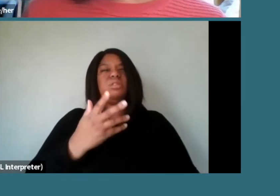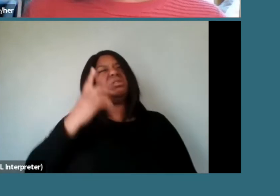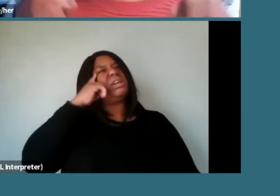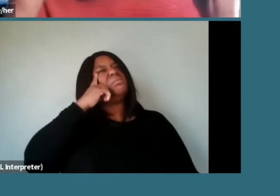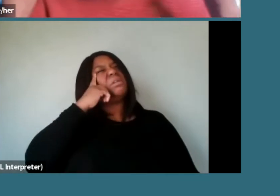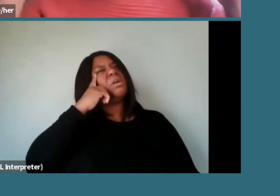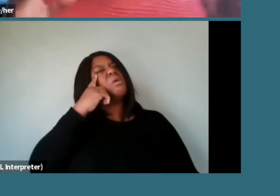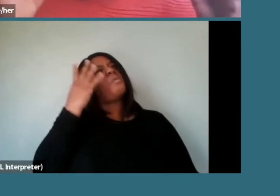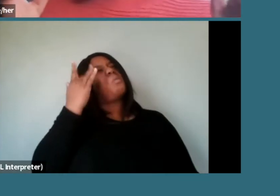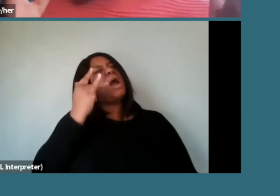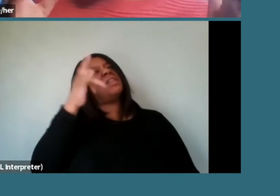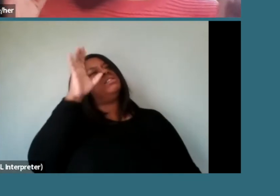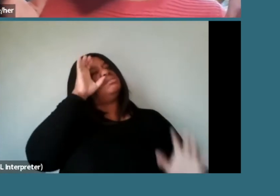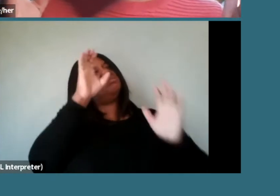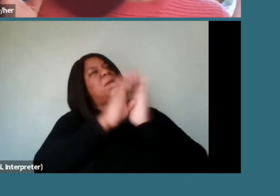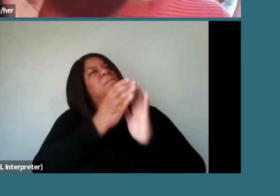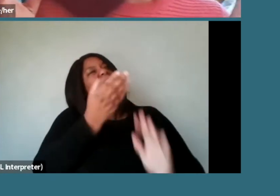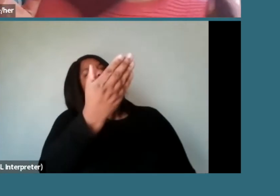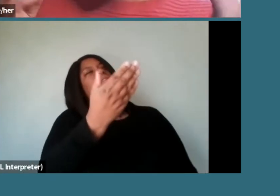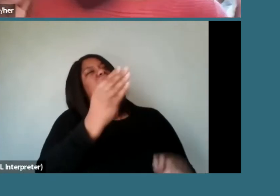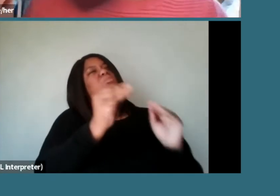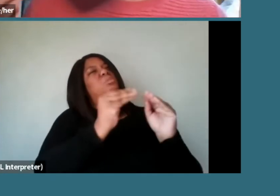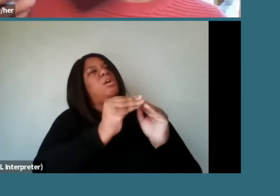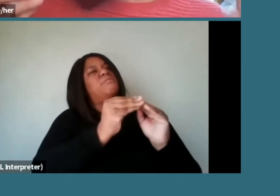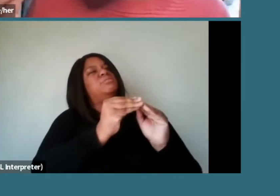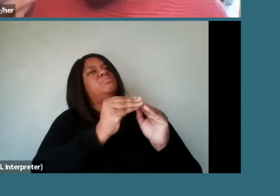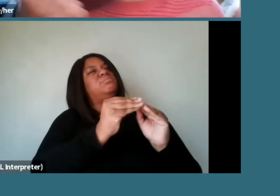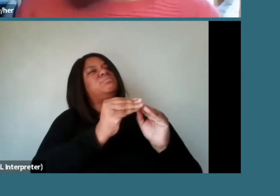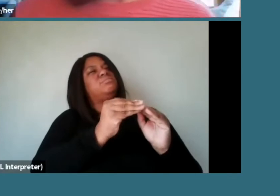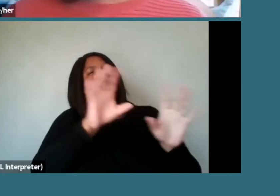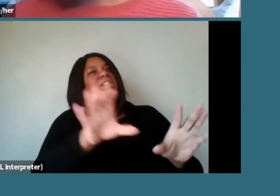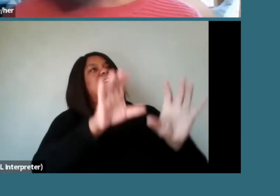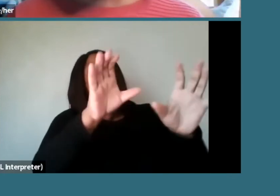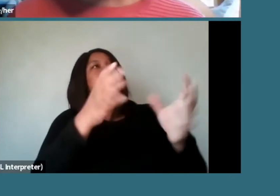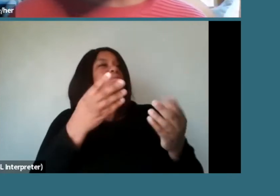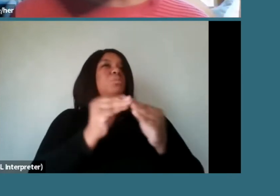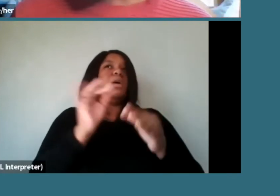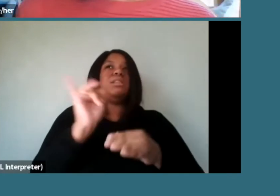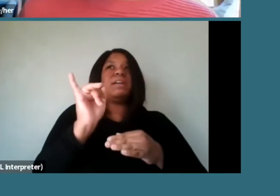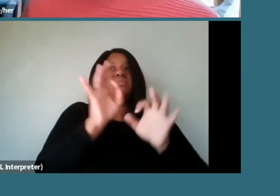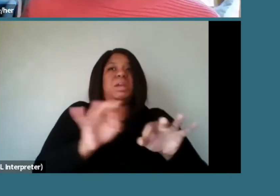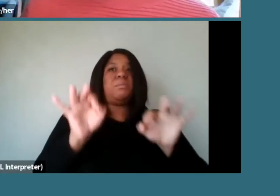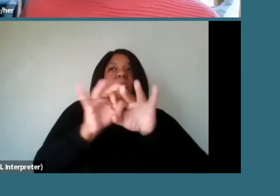Is it just to create more of a dynamic space? Is it just decoration? If it is, then does it really need to be there?